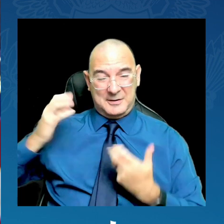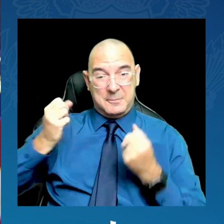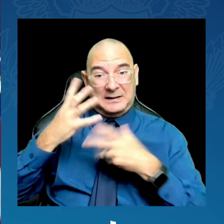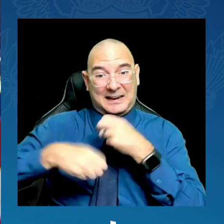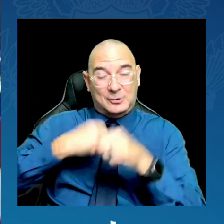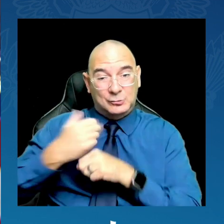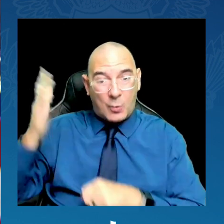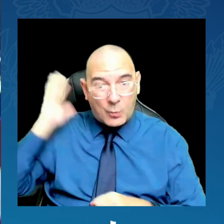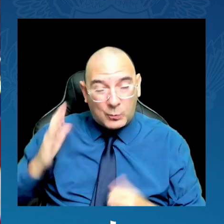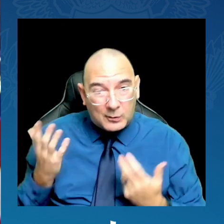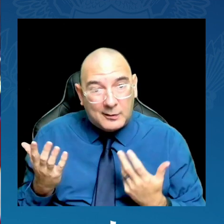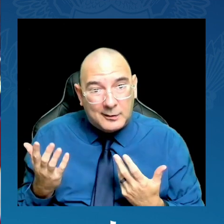Imagine.